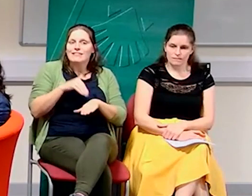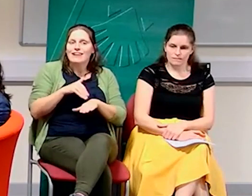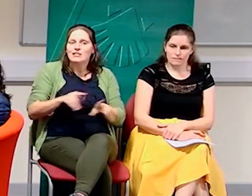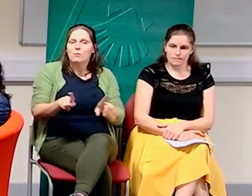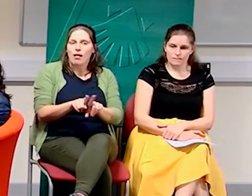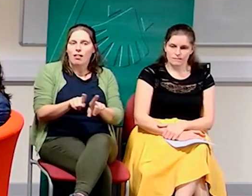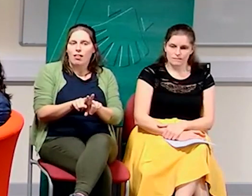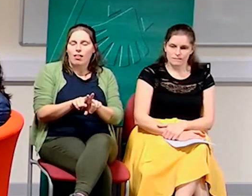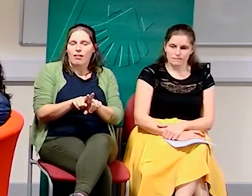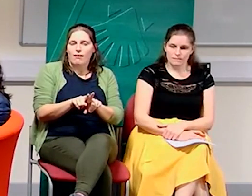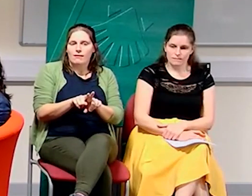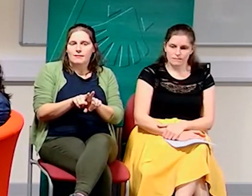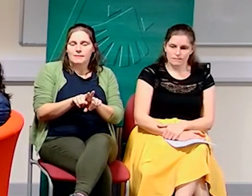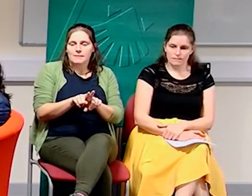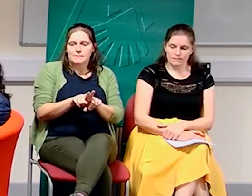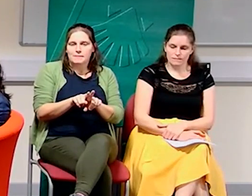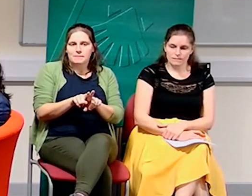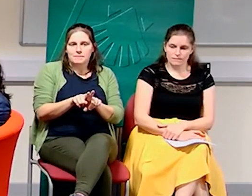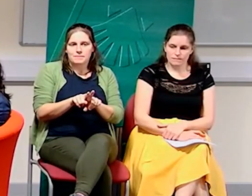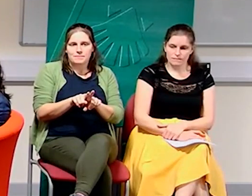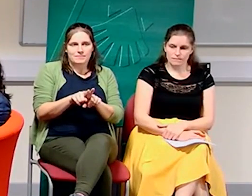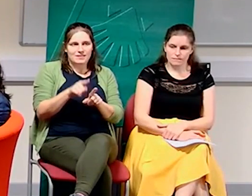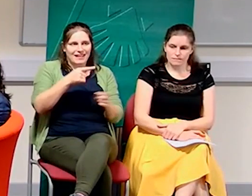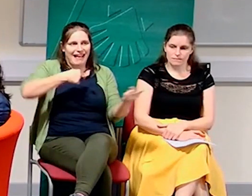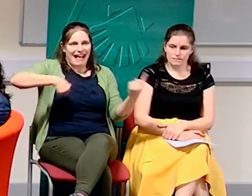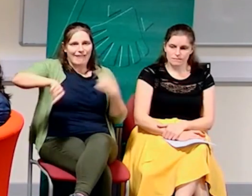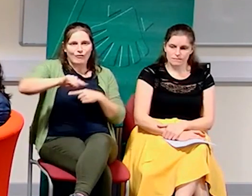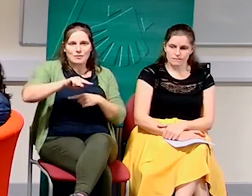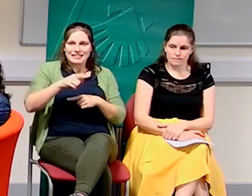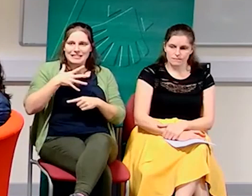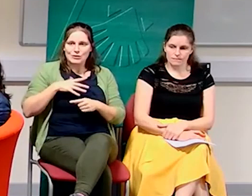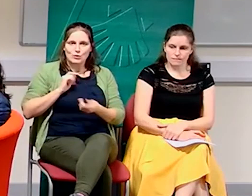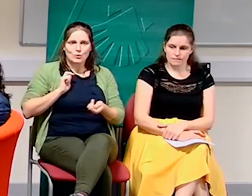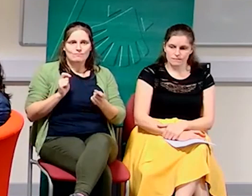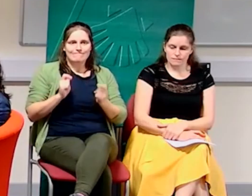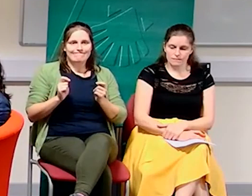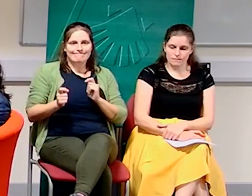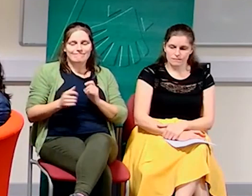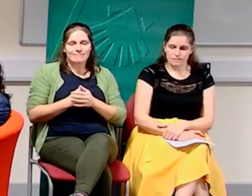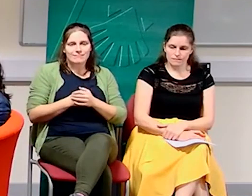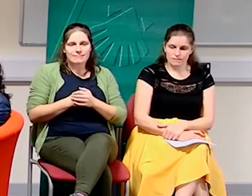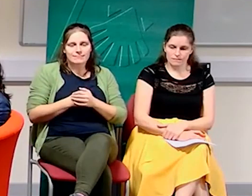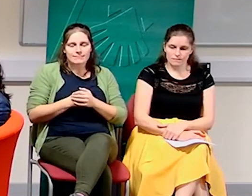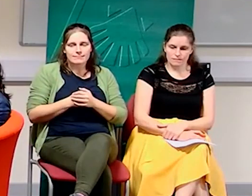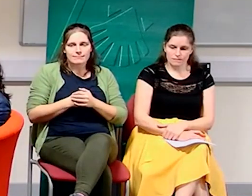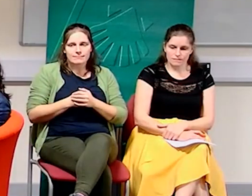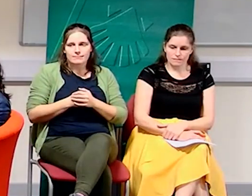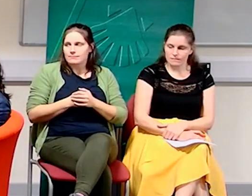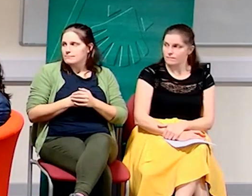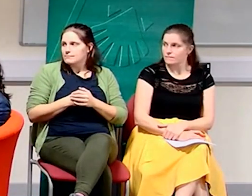Circle that that take the Brunt of disabilities um so yeah it's is there anything is there anything